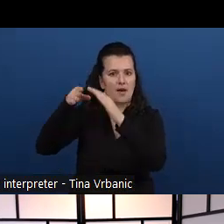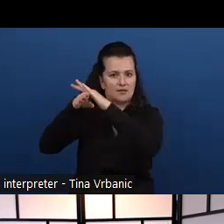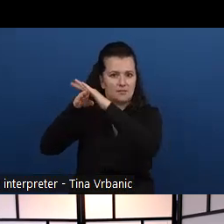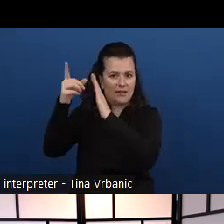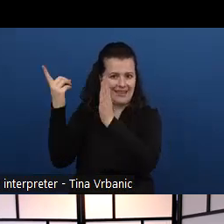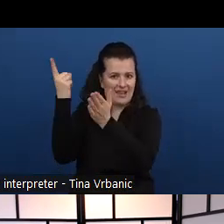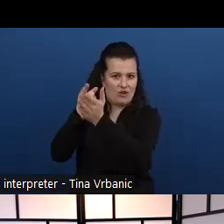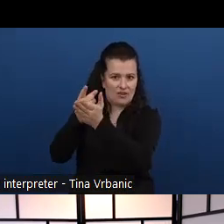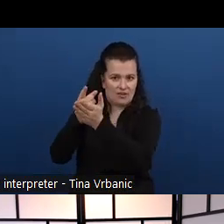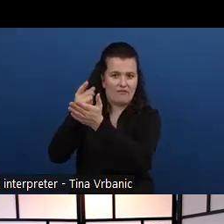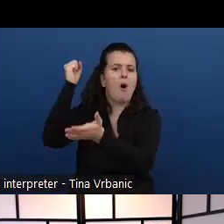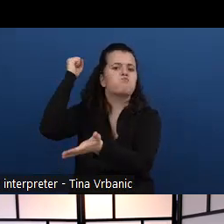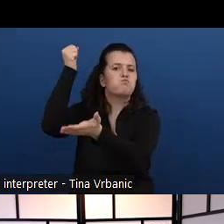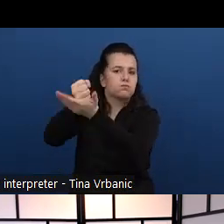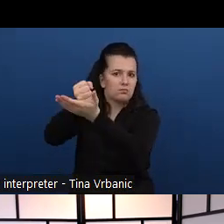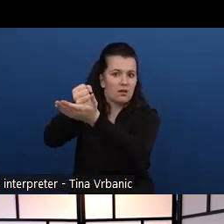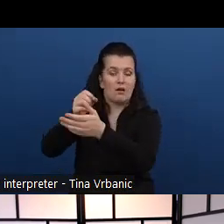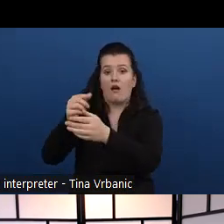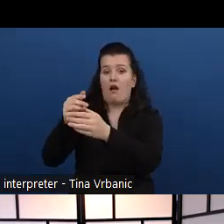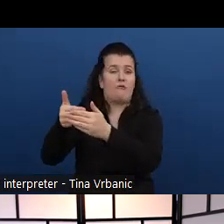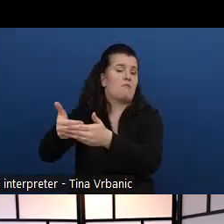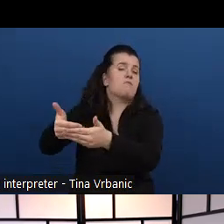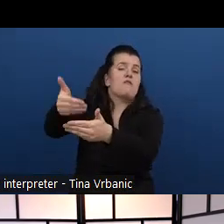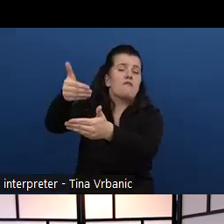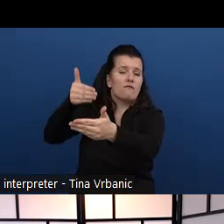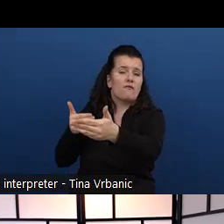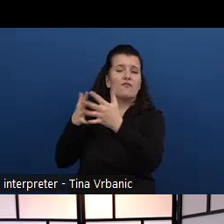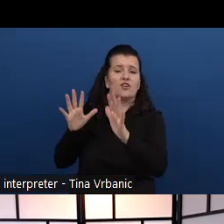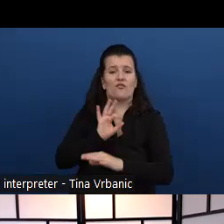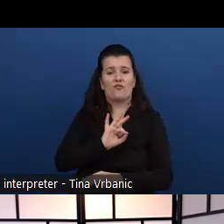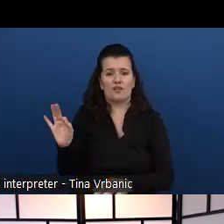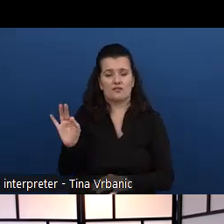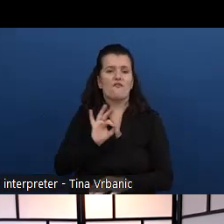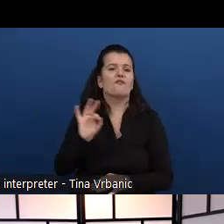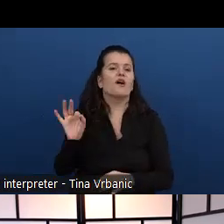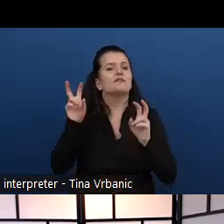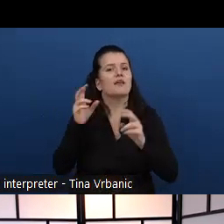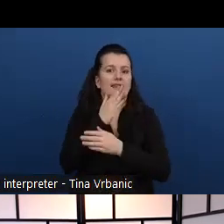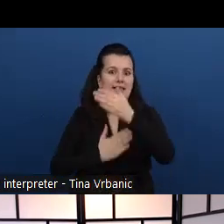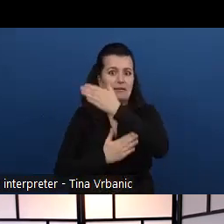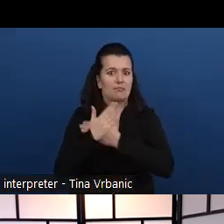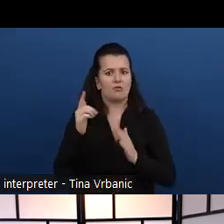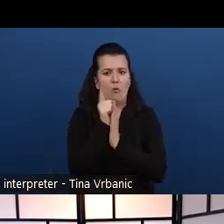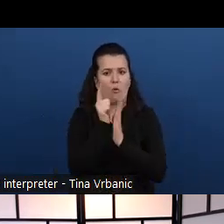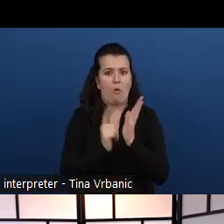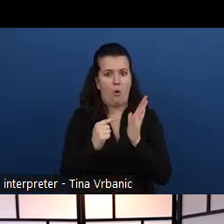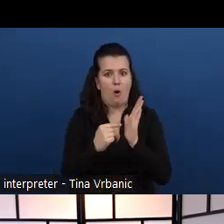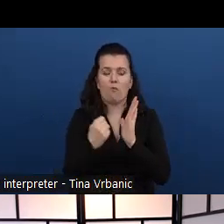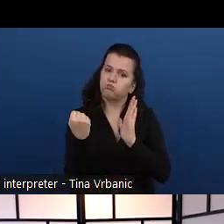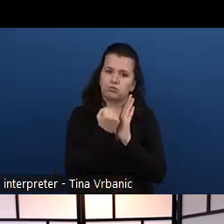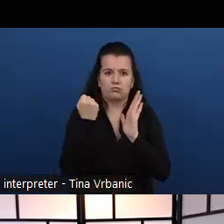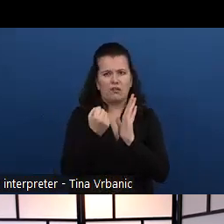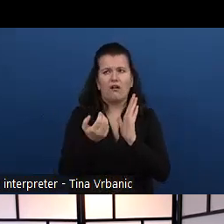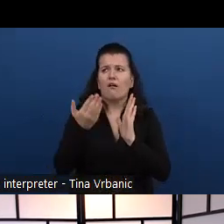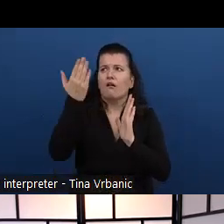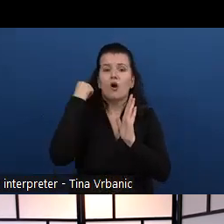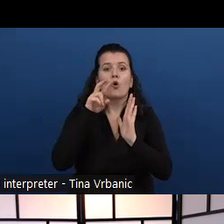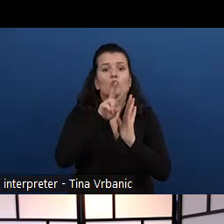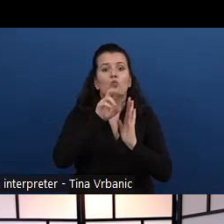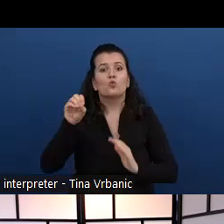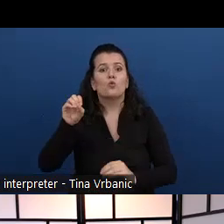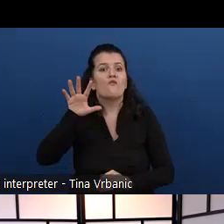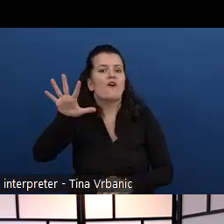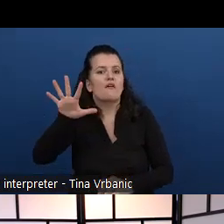We have the French Disability Law since February 2005.